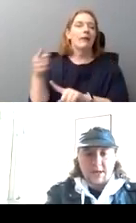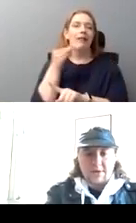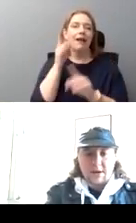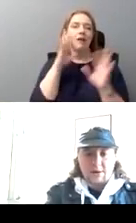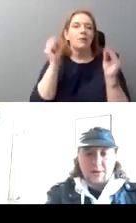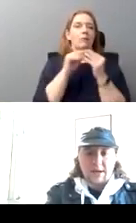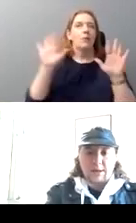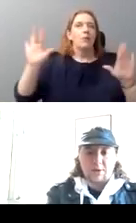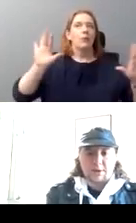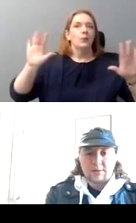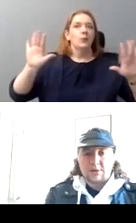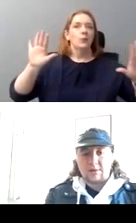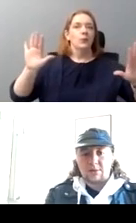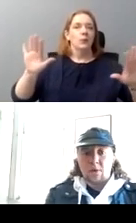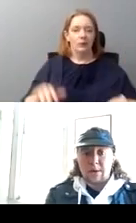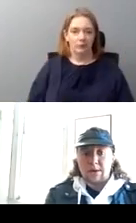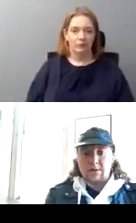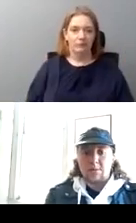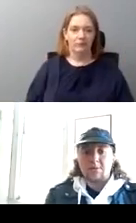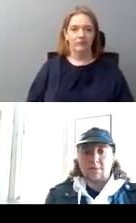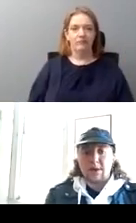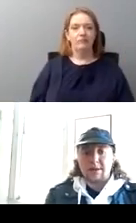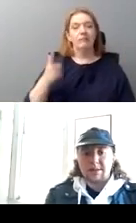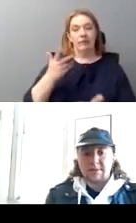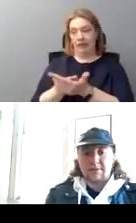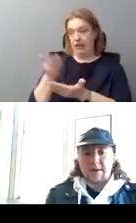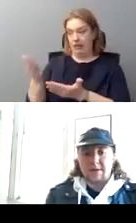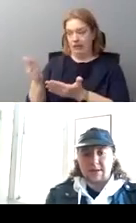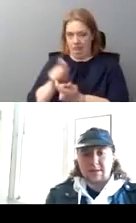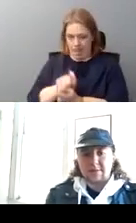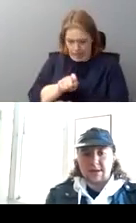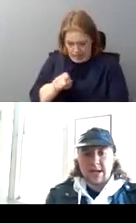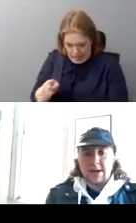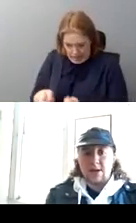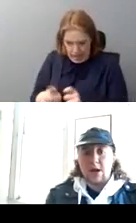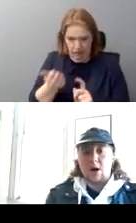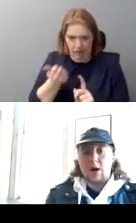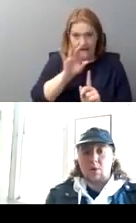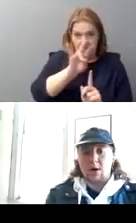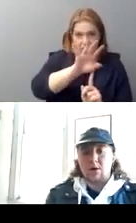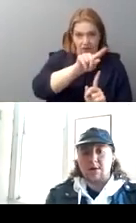David Ireland began the process of transforming his home from 1975 to 1978, and what are known as